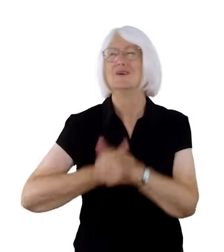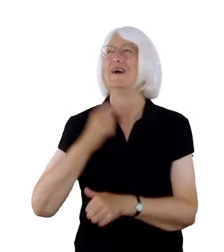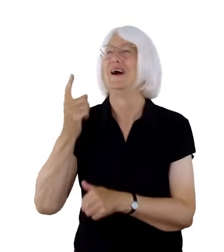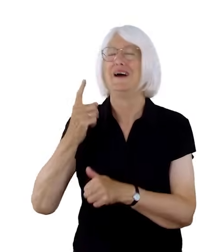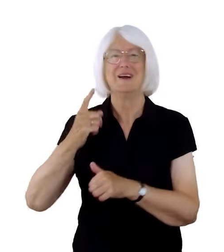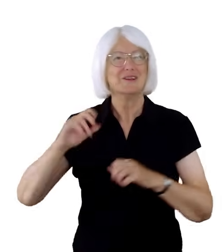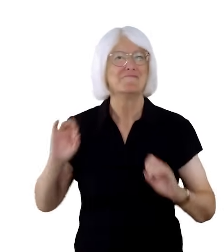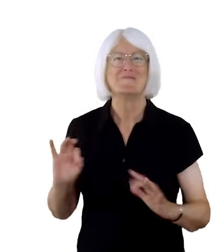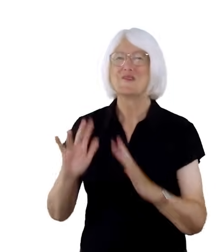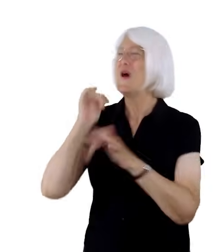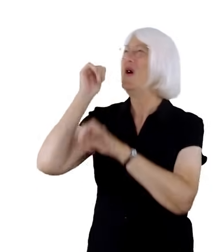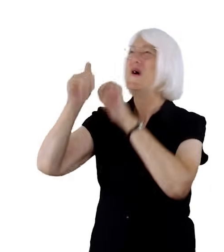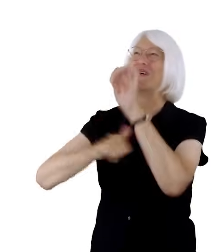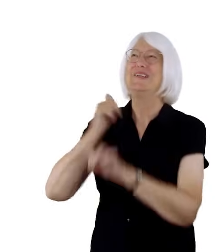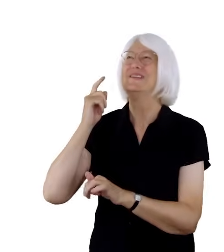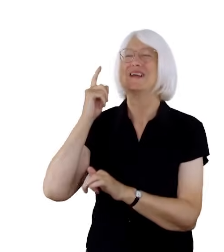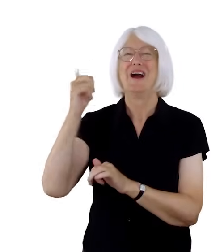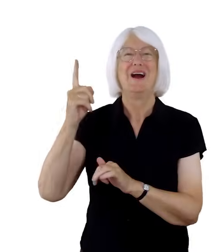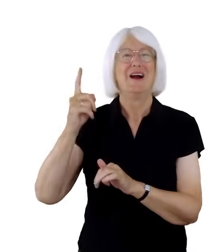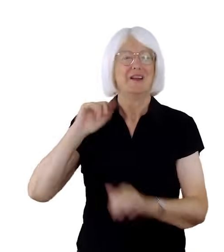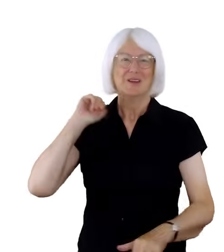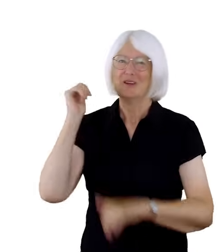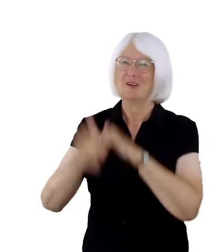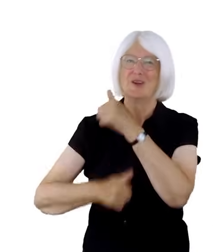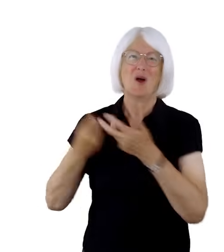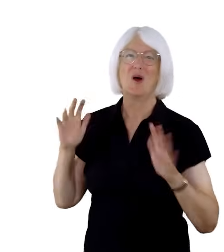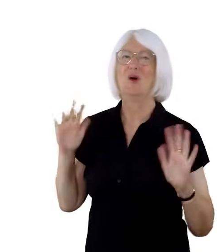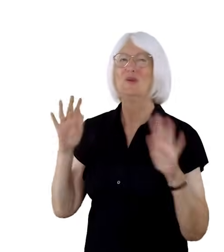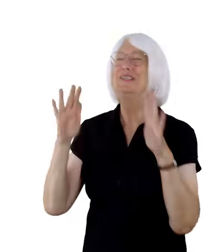Glory to God